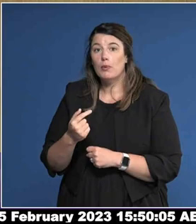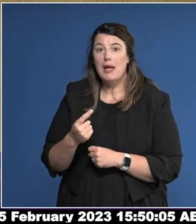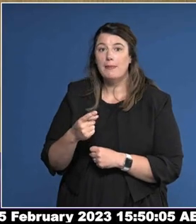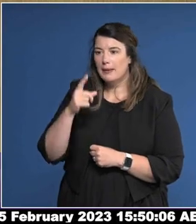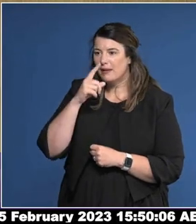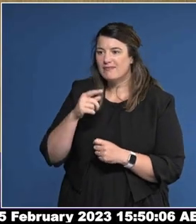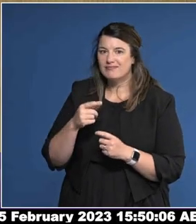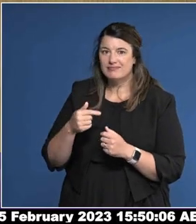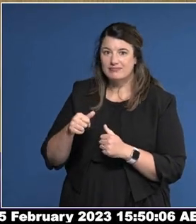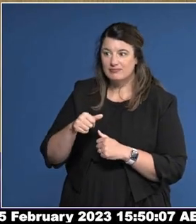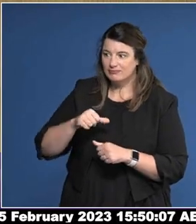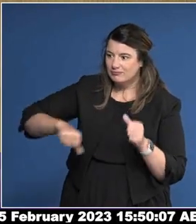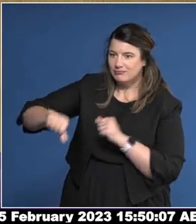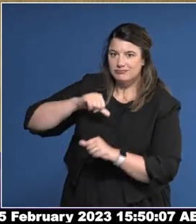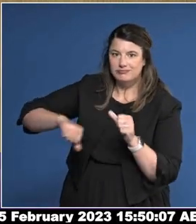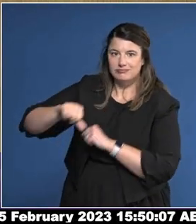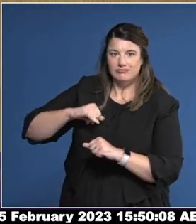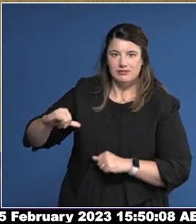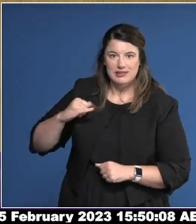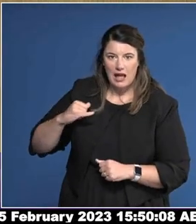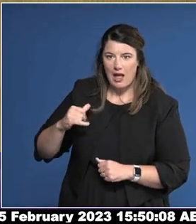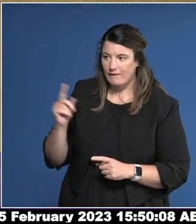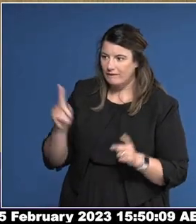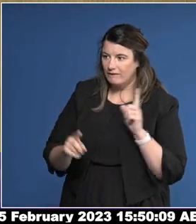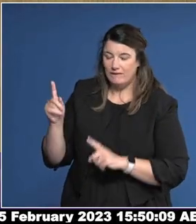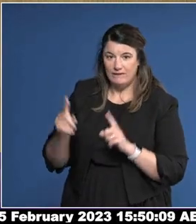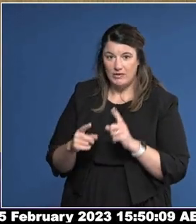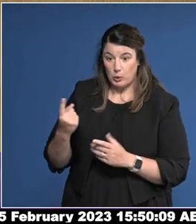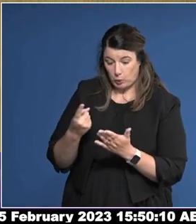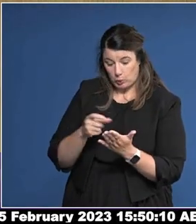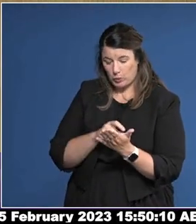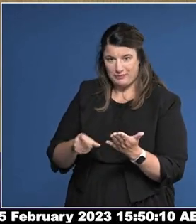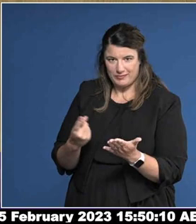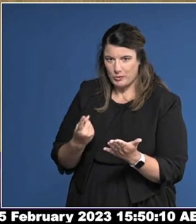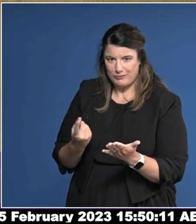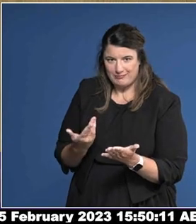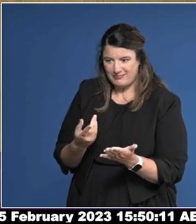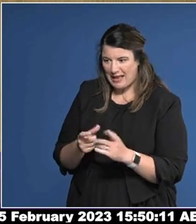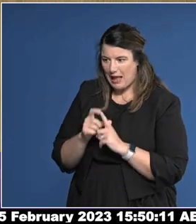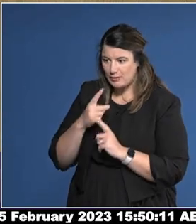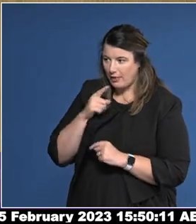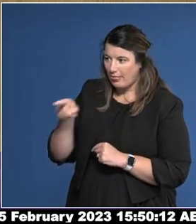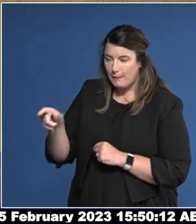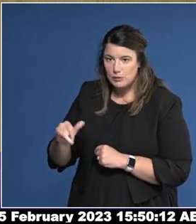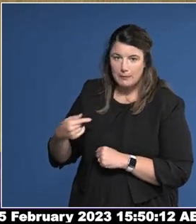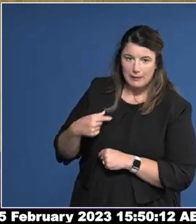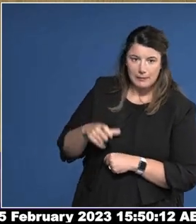shared support across a number of different people with disability, it might be difficult to say, "Well, it will be provided by me today."